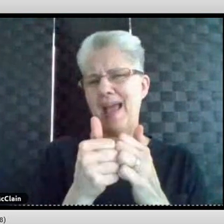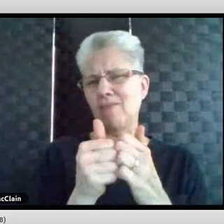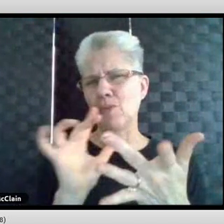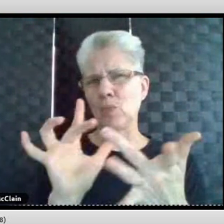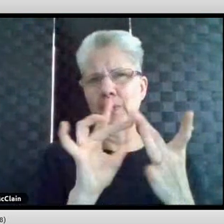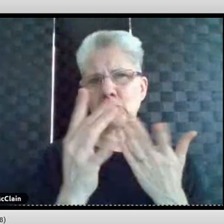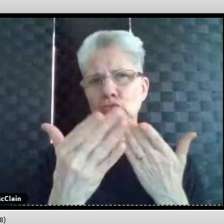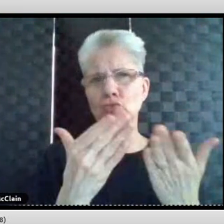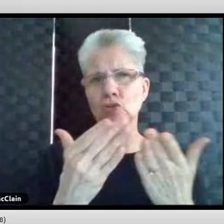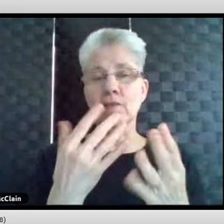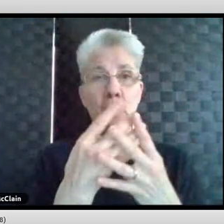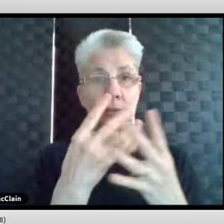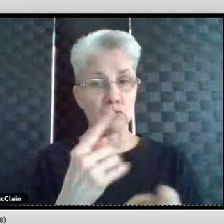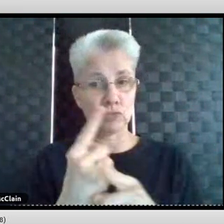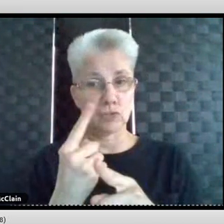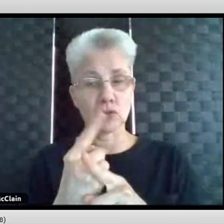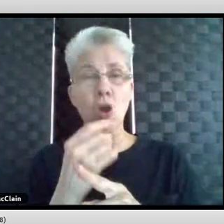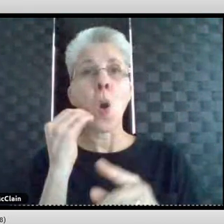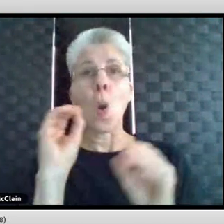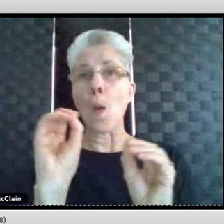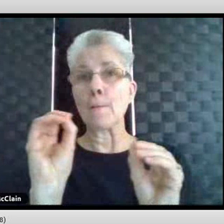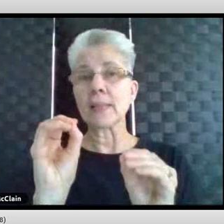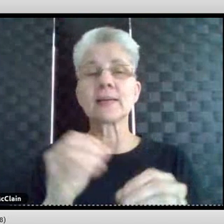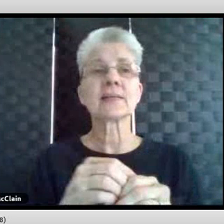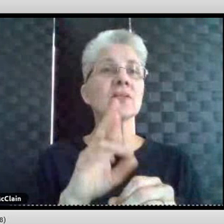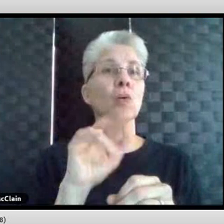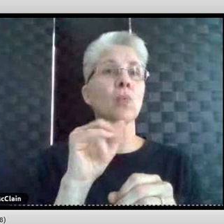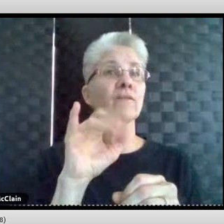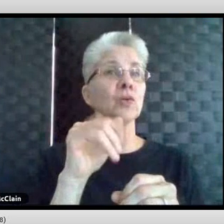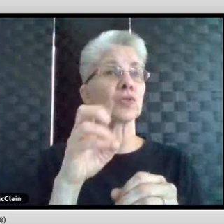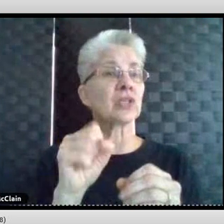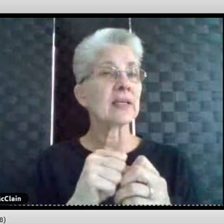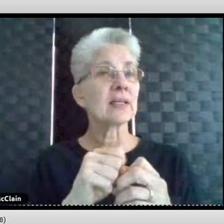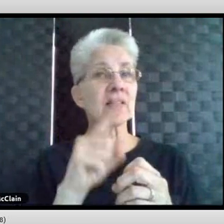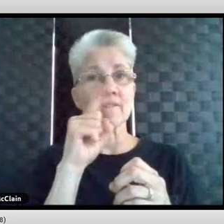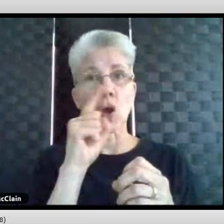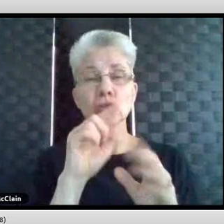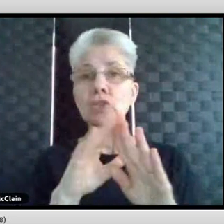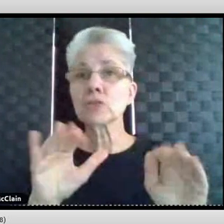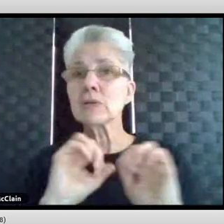Yes, prisoners, homeless, refugees, foster children.